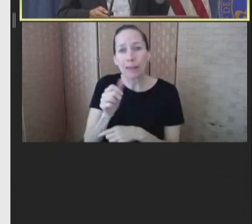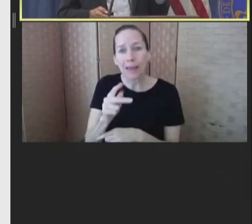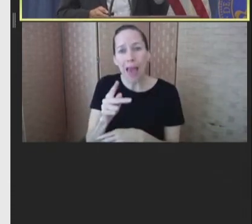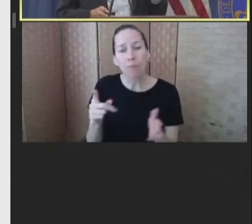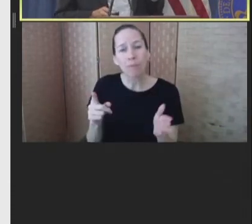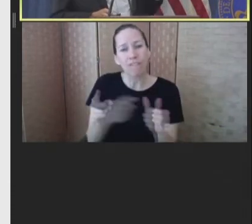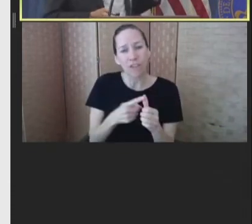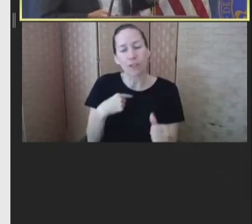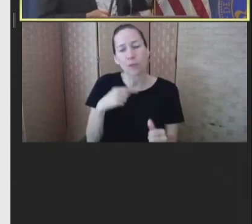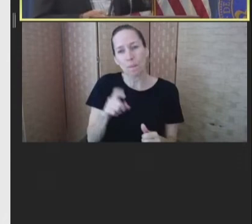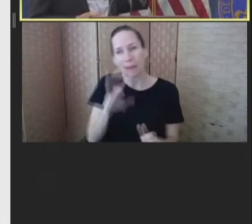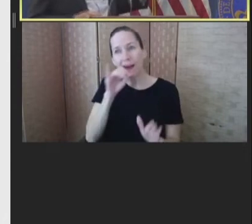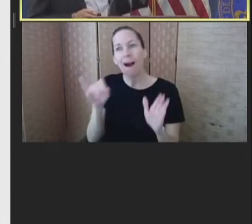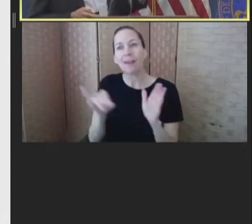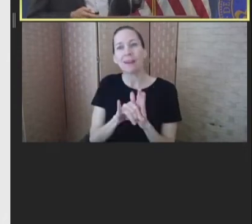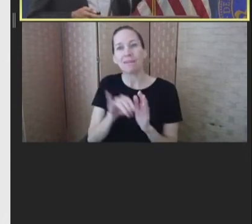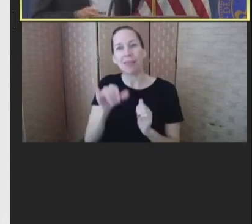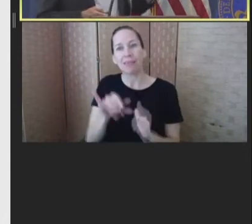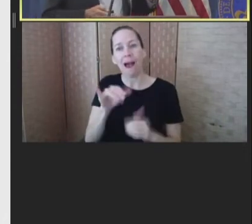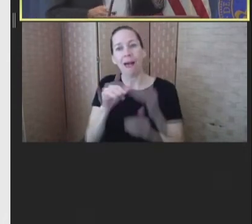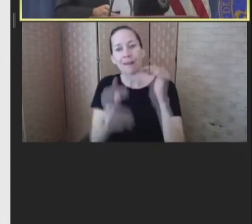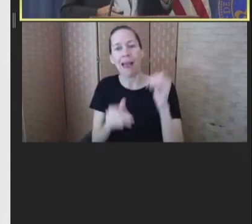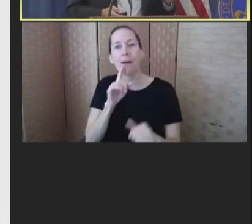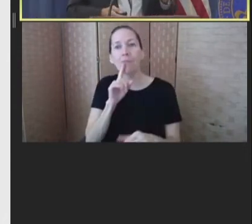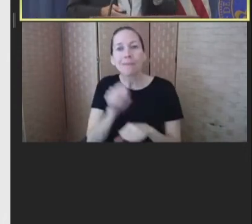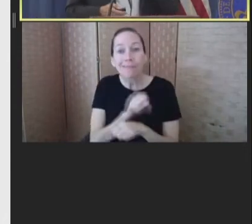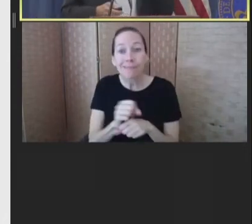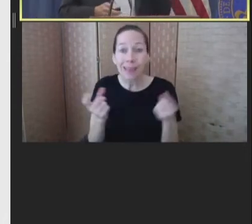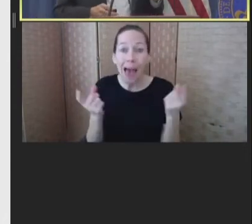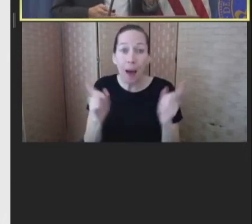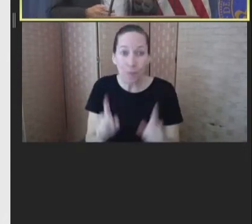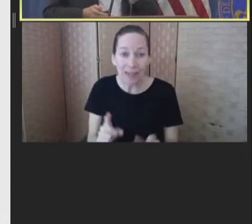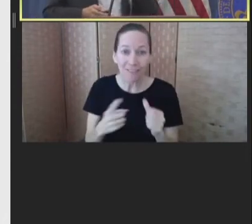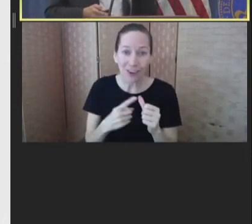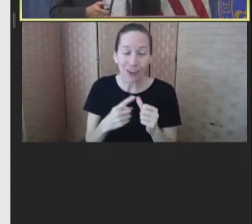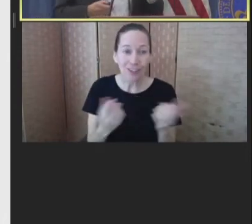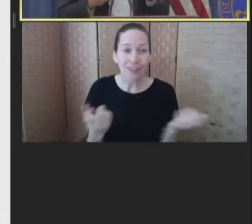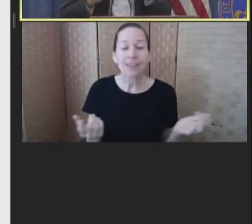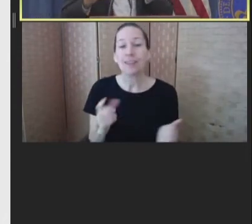So our wizards, our epidemiologists, were constantly looking at the data and stratifying